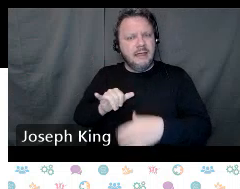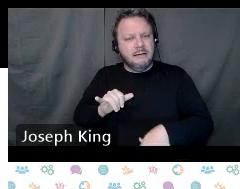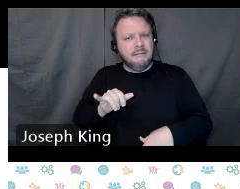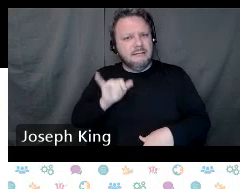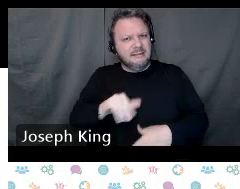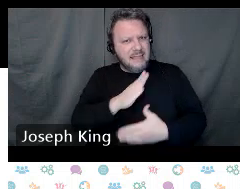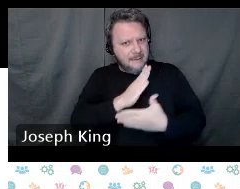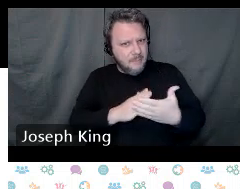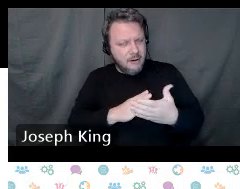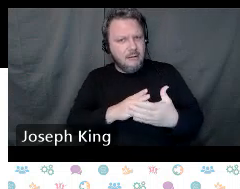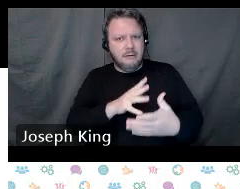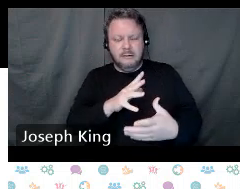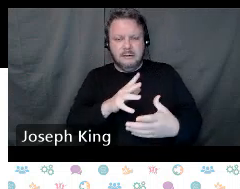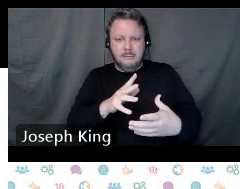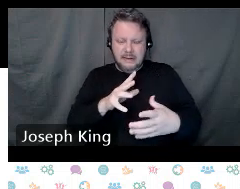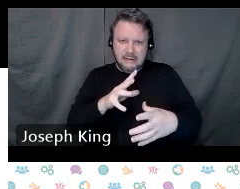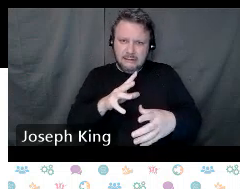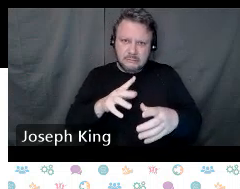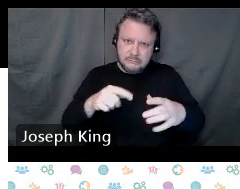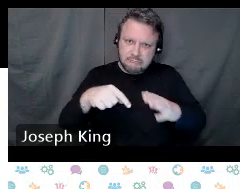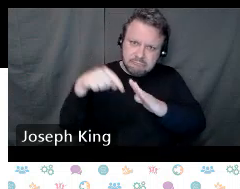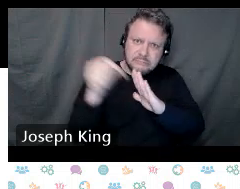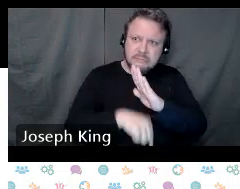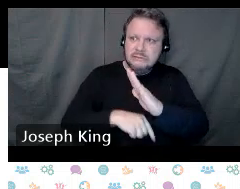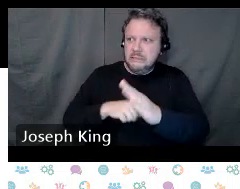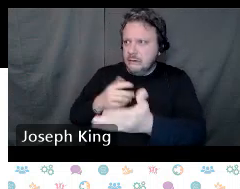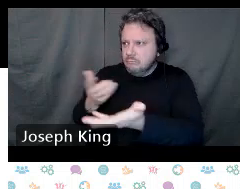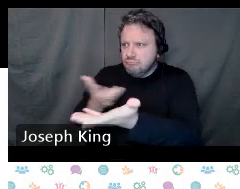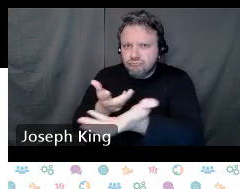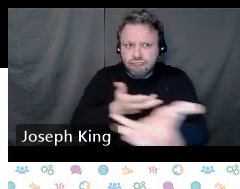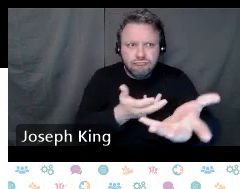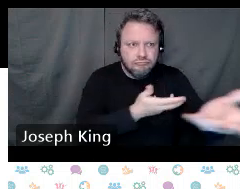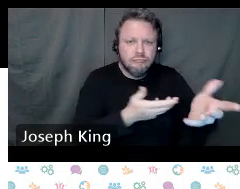Involved extensive engagement with stakeholders across sectors including